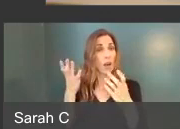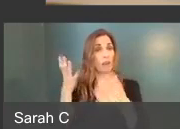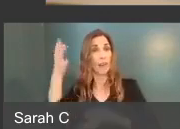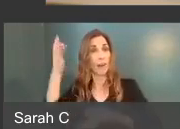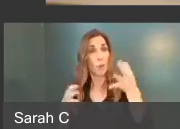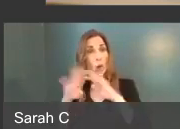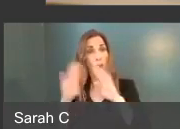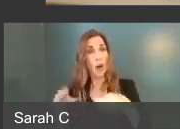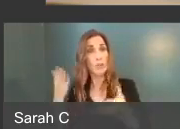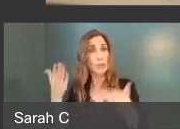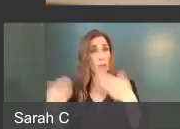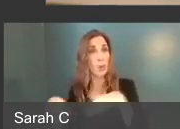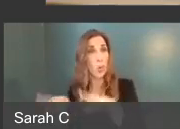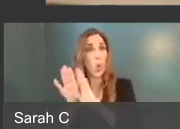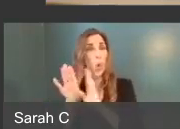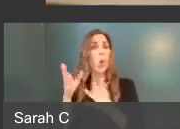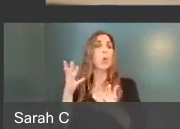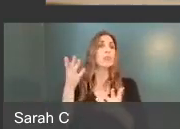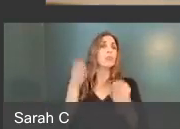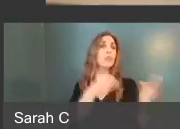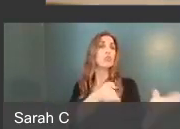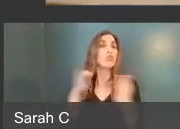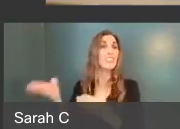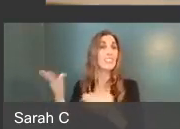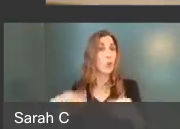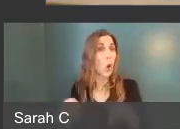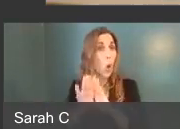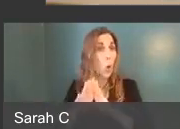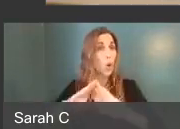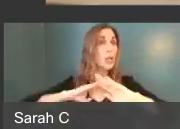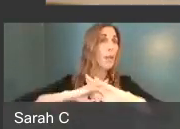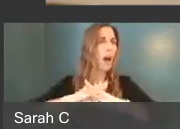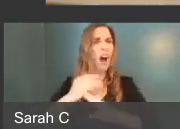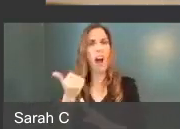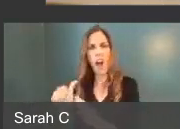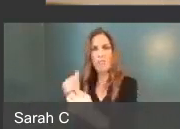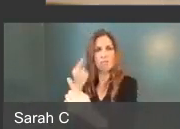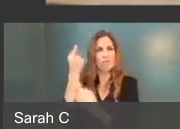looking at closing down streets anywhere? What can you tell people about what the County's planning?